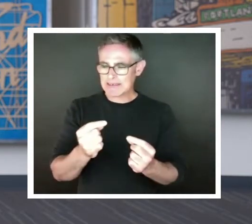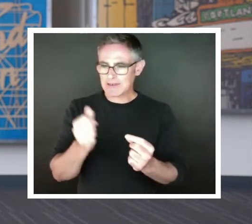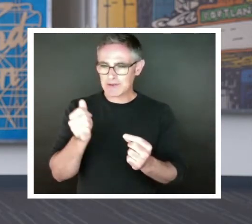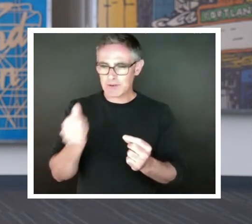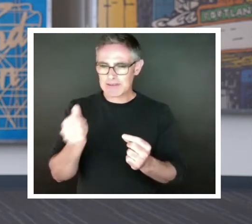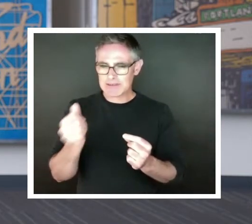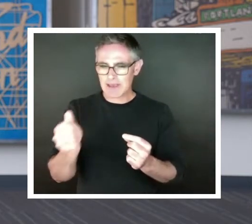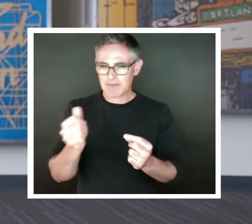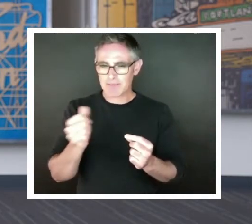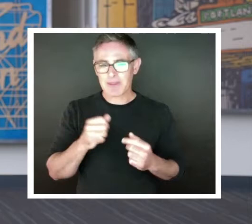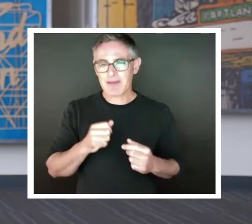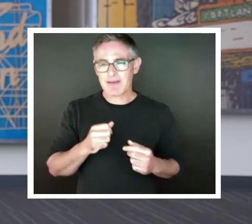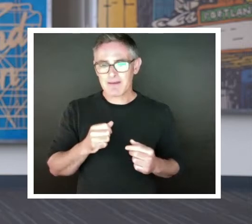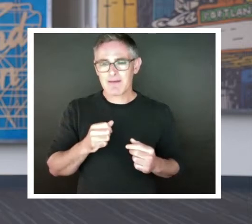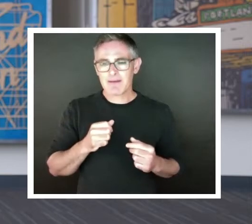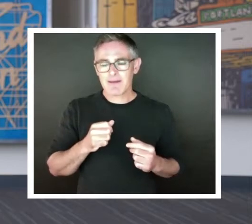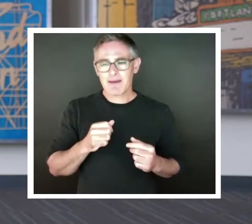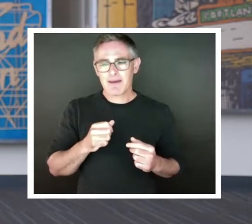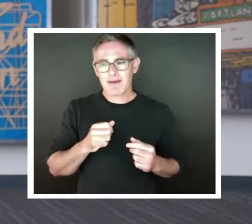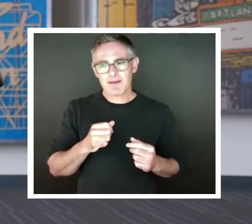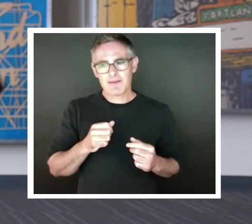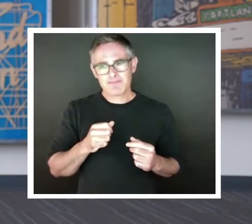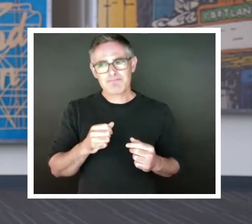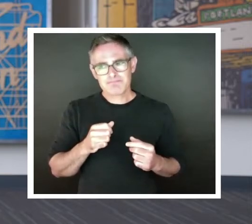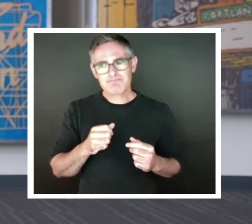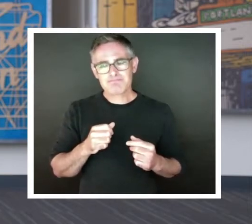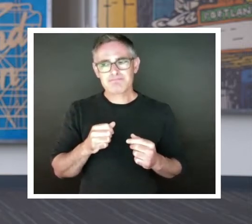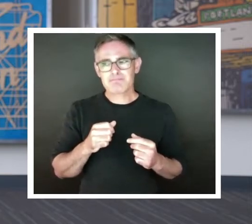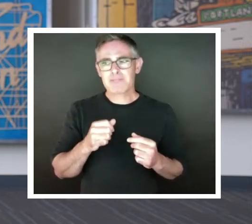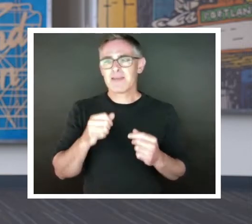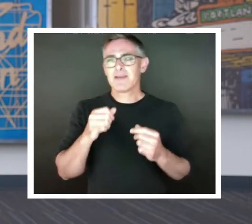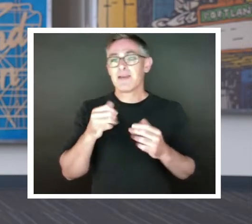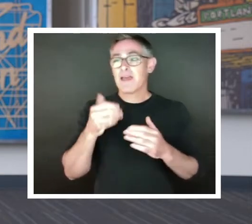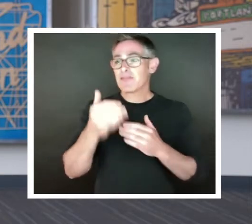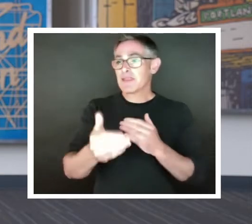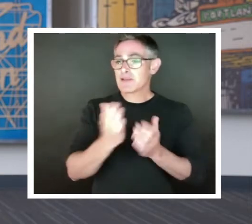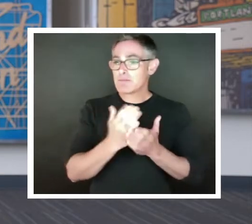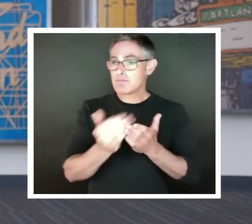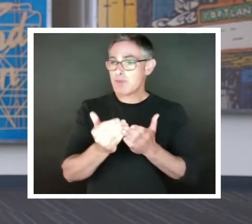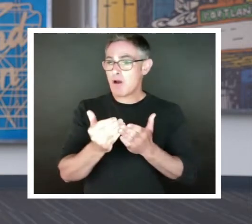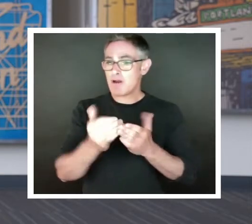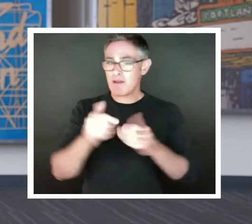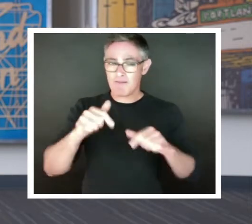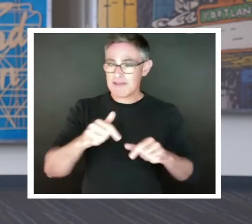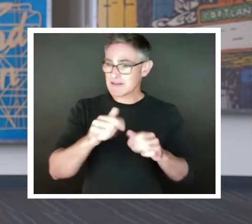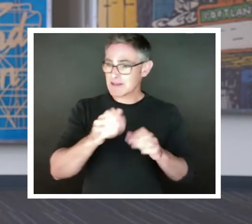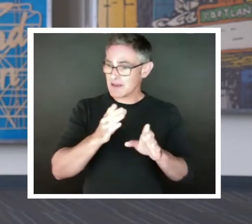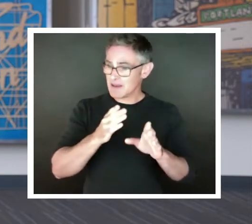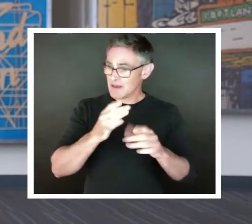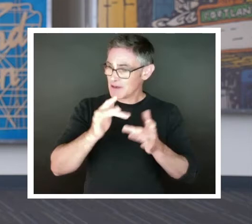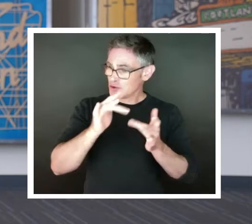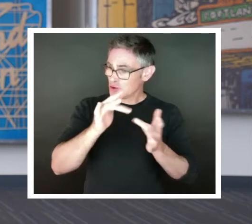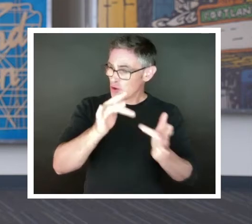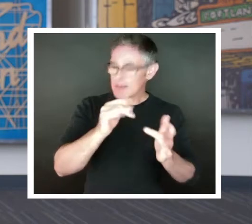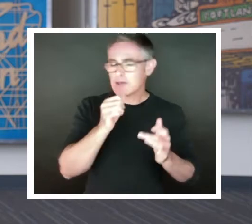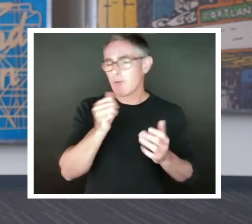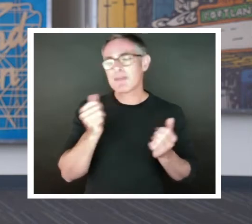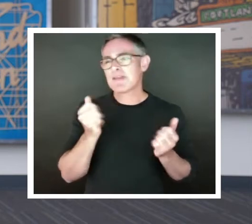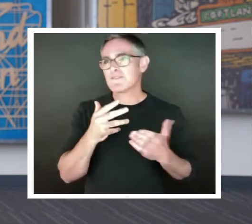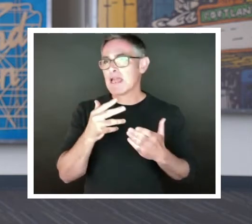from what we've accomplished. So, as we embark on the next chapter, let's not be afraid to find the resources that work best for us.